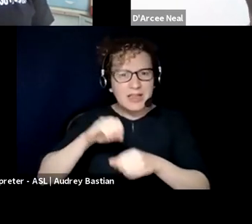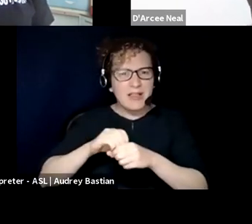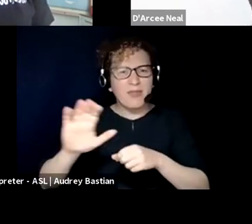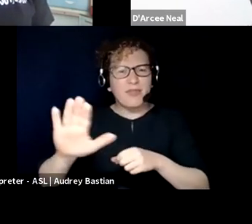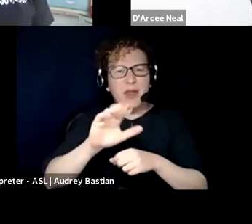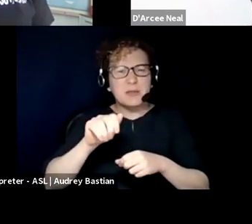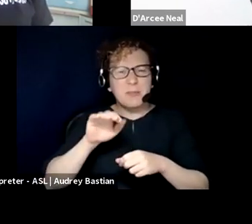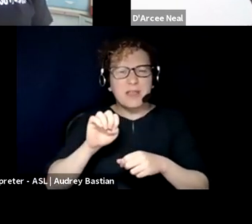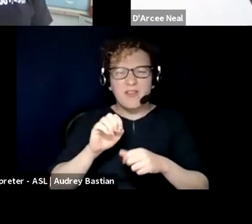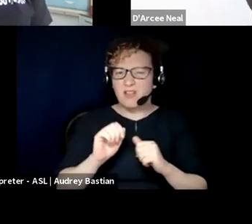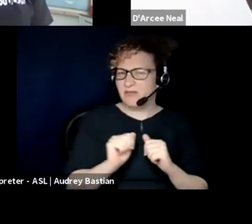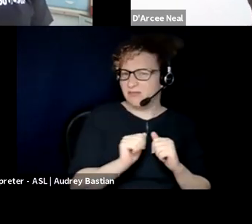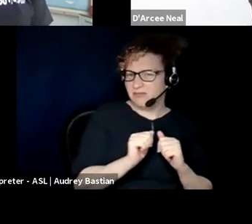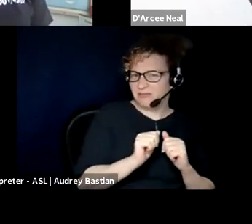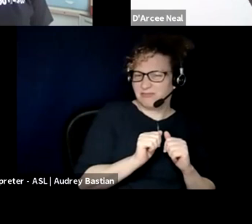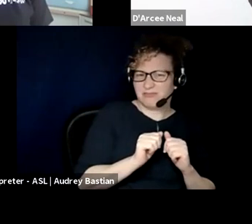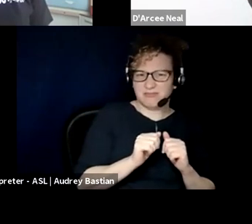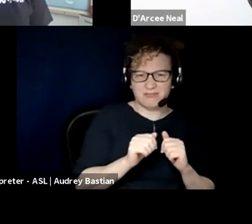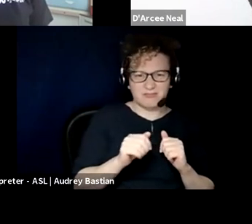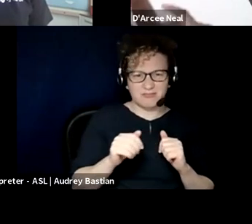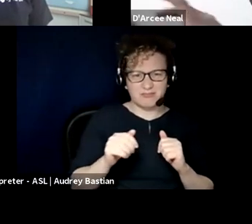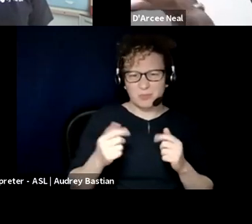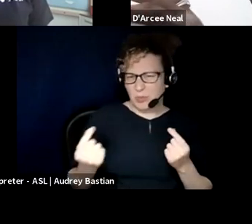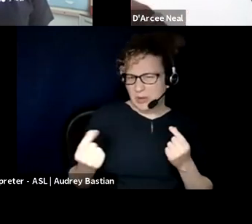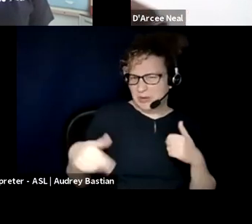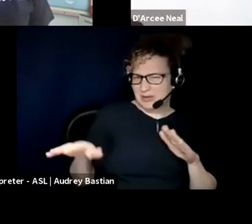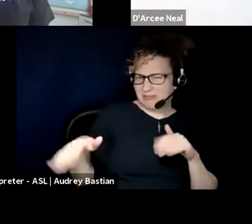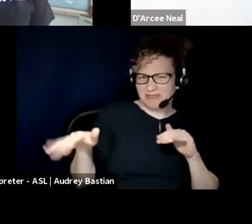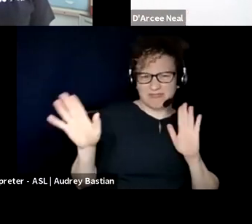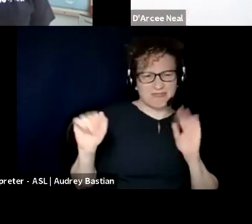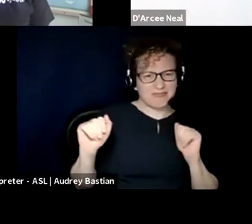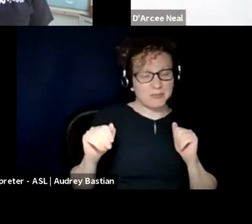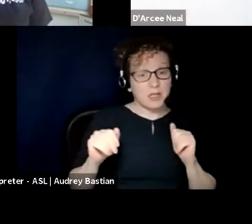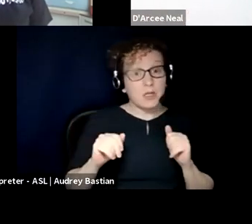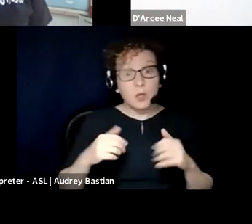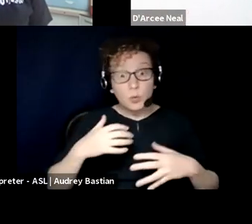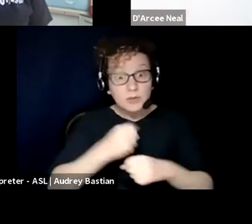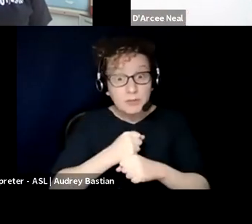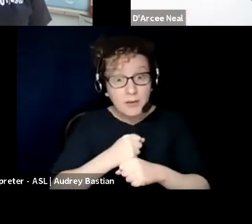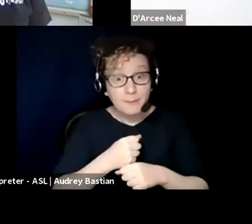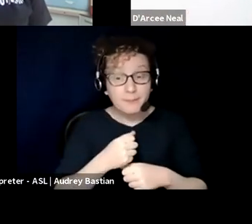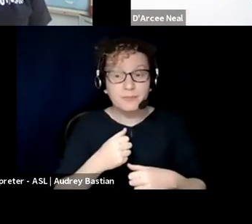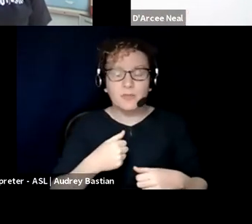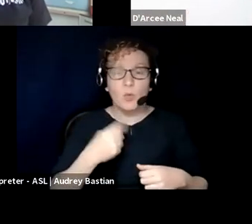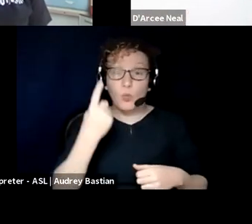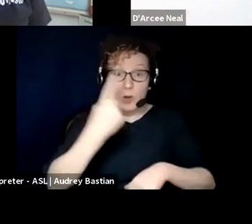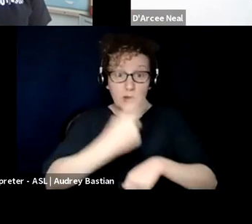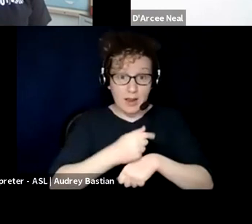doing. I remember very specifically the thing that sums this up the most is that I was out one day with a friend